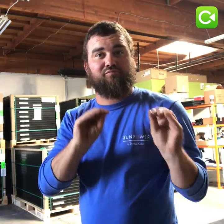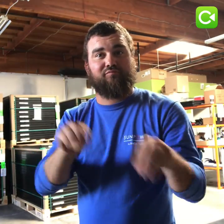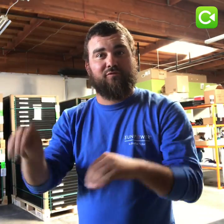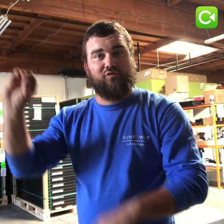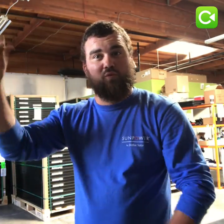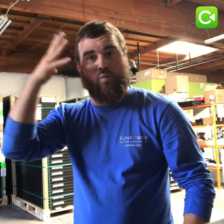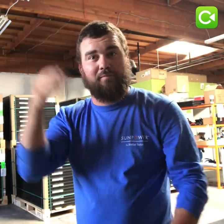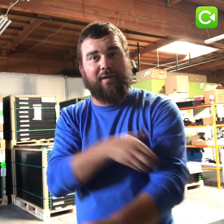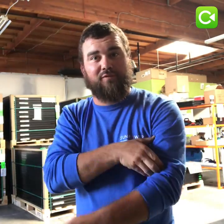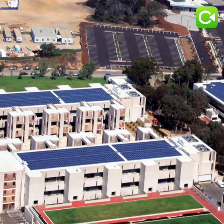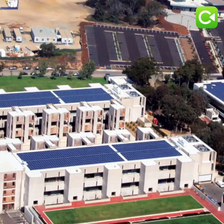to install solar power.